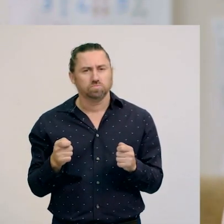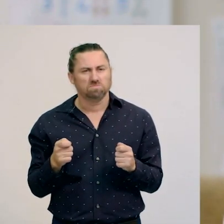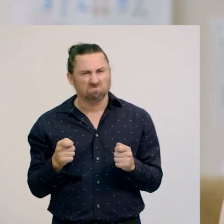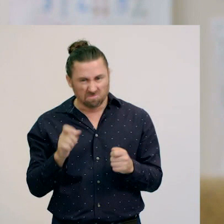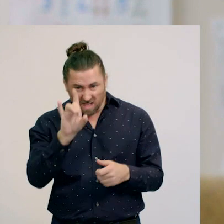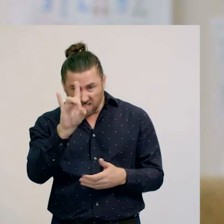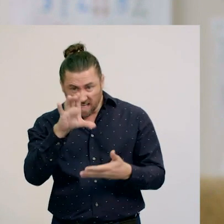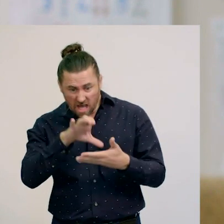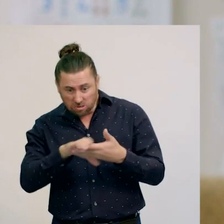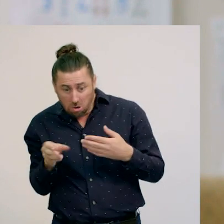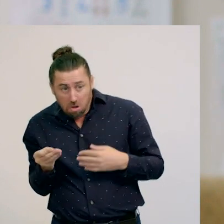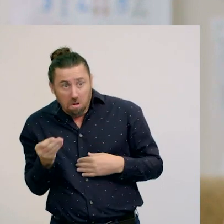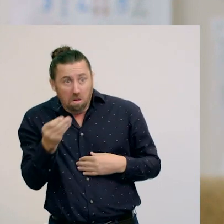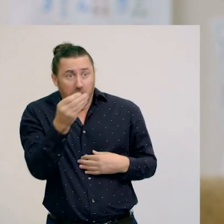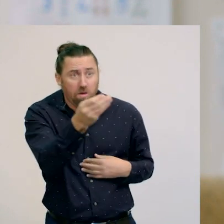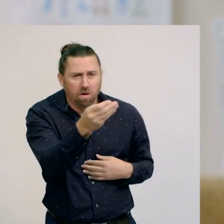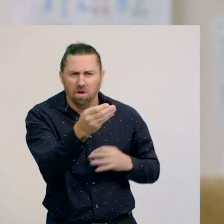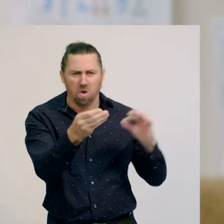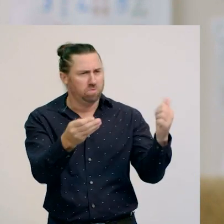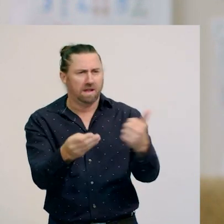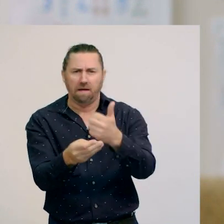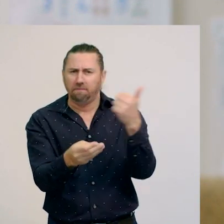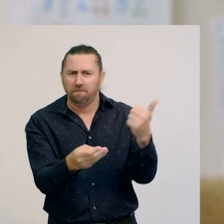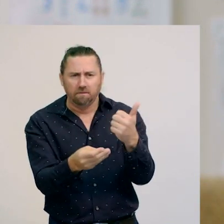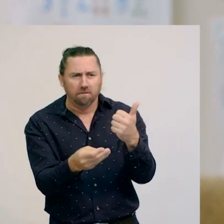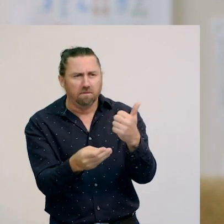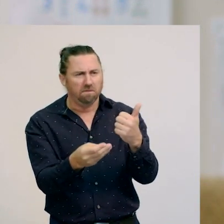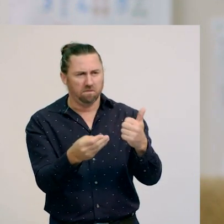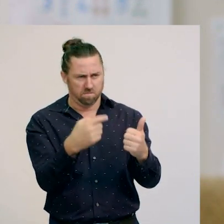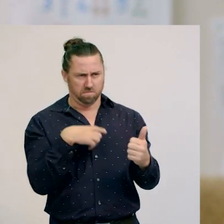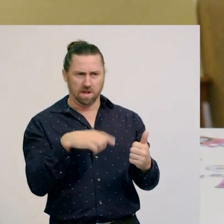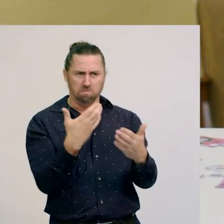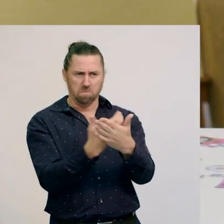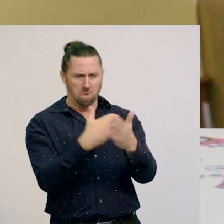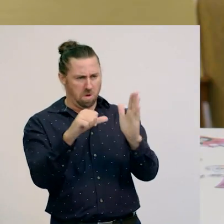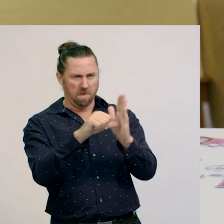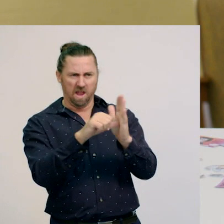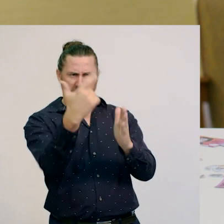I can't use this $10 note to pay for the cap, because I will be short.